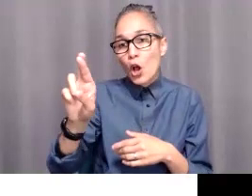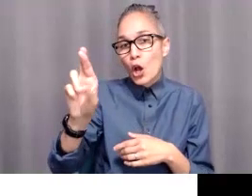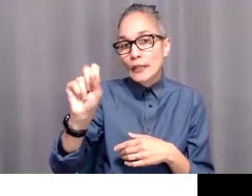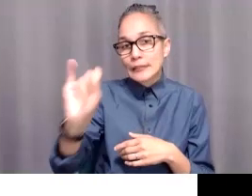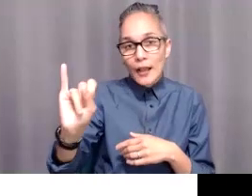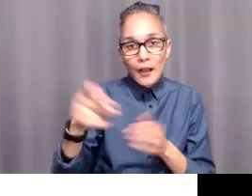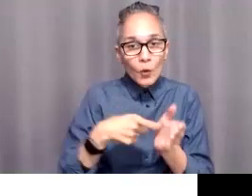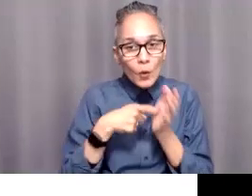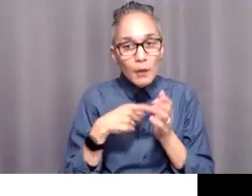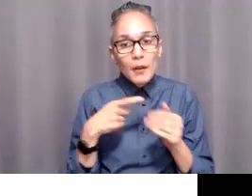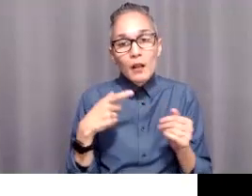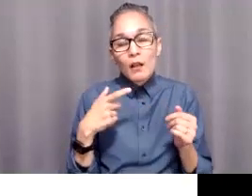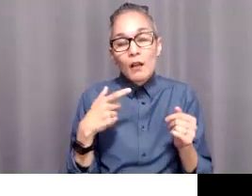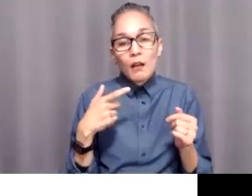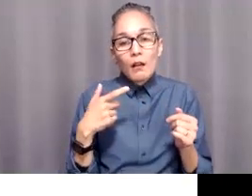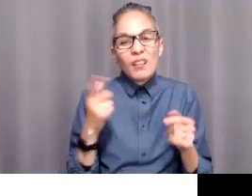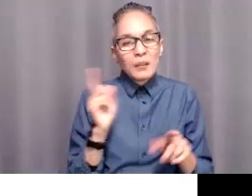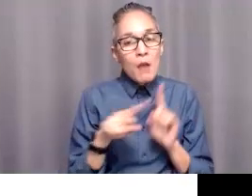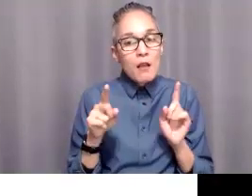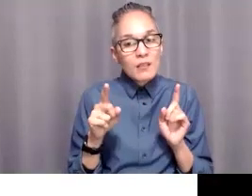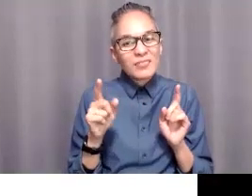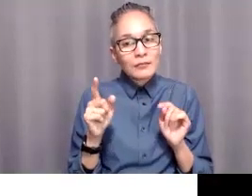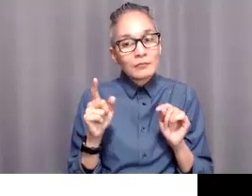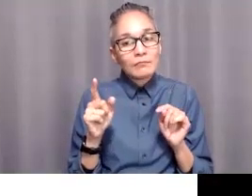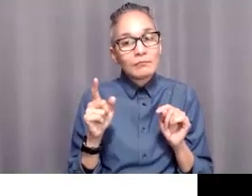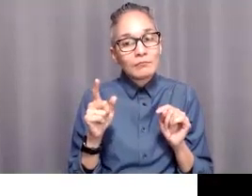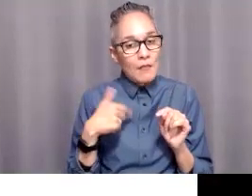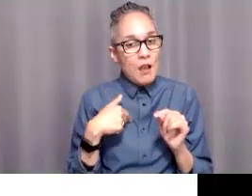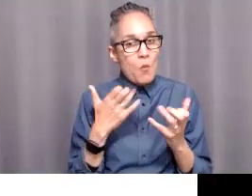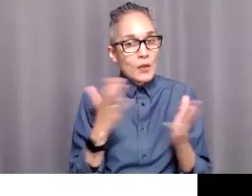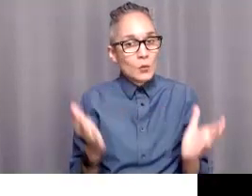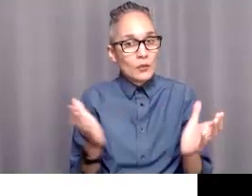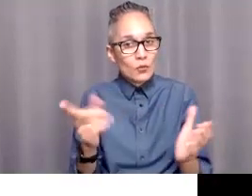And I think that, you know, definitely, I would encourage anyone to do that.